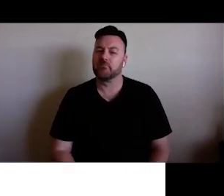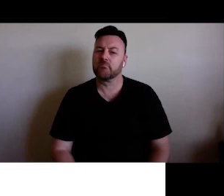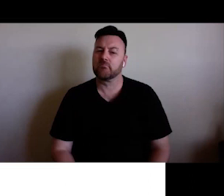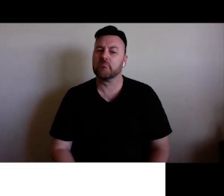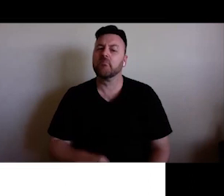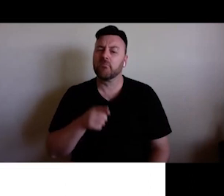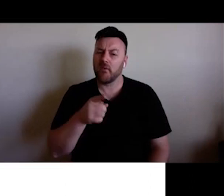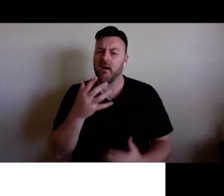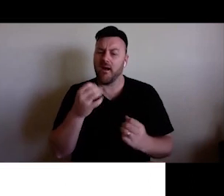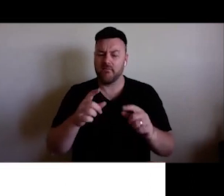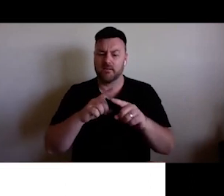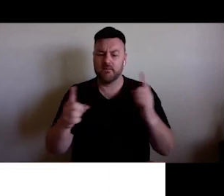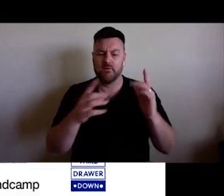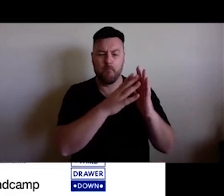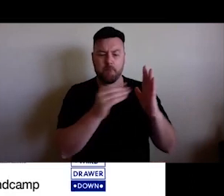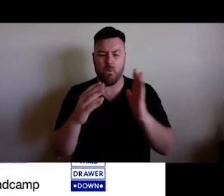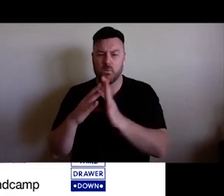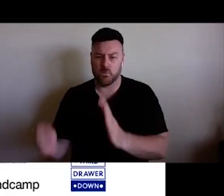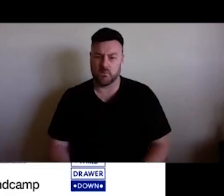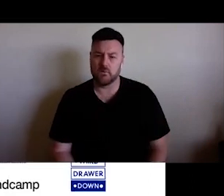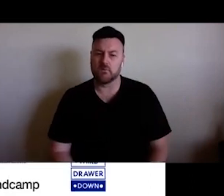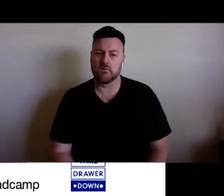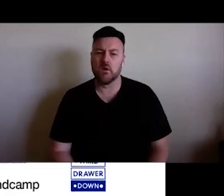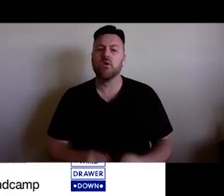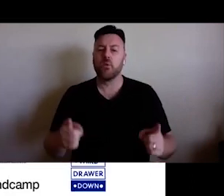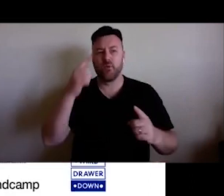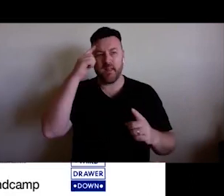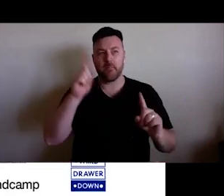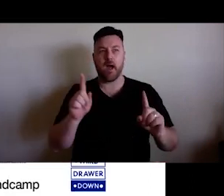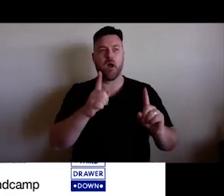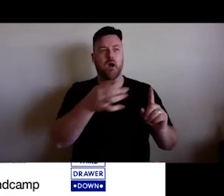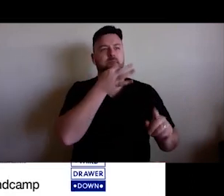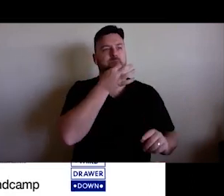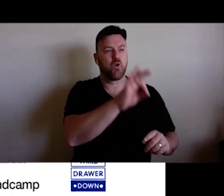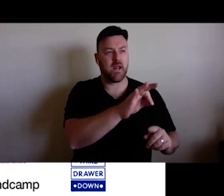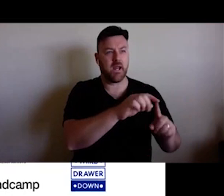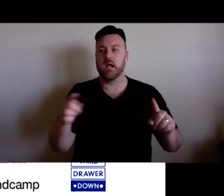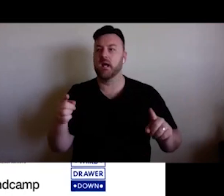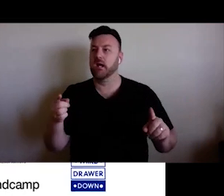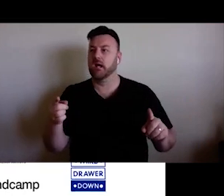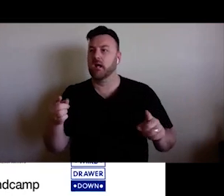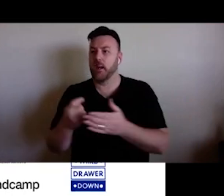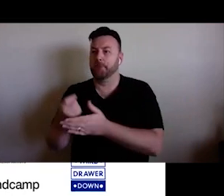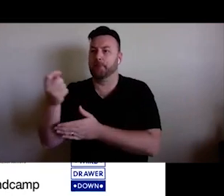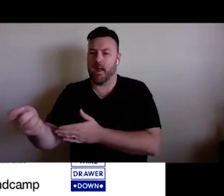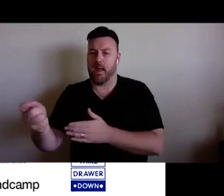That could be one of the answers. The other thing you might want to think about is some of the business models. Again, I don't want to